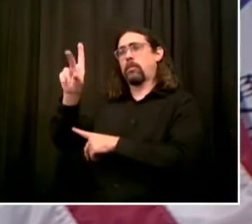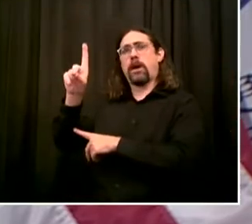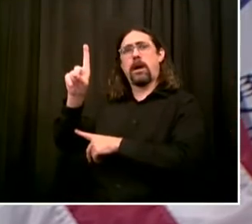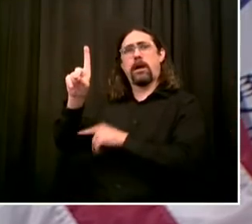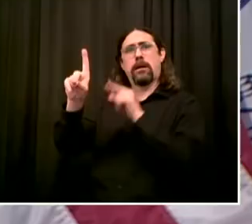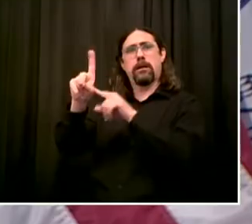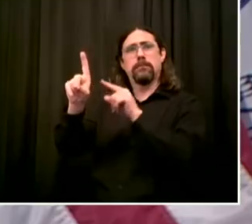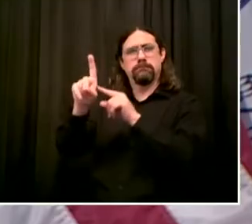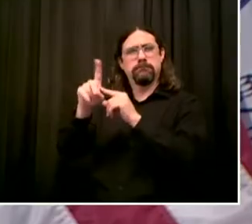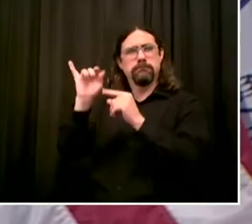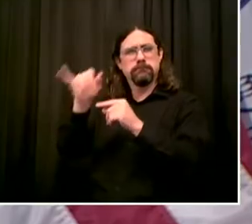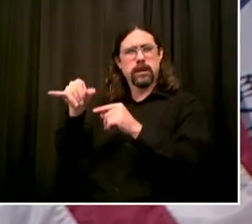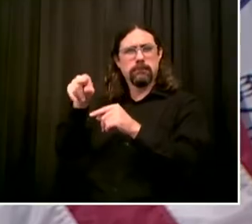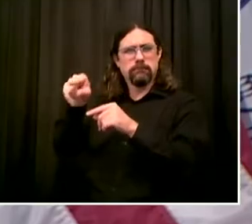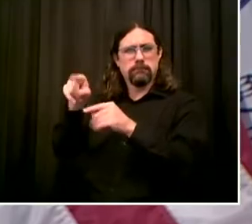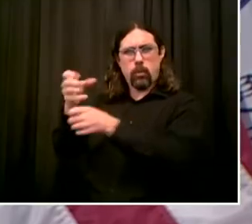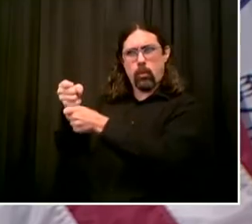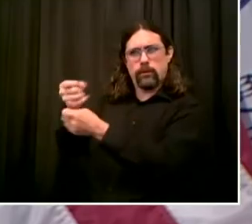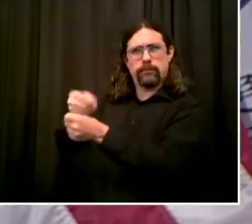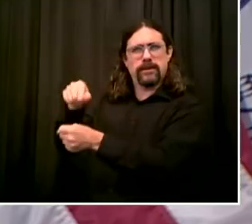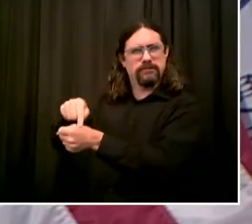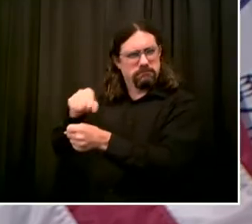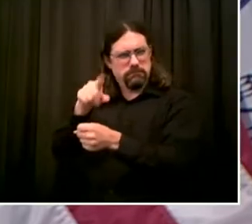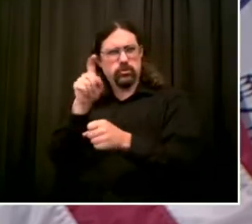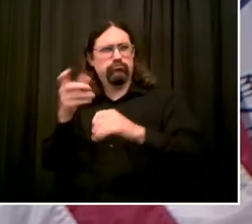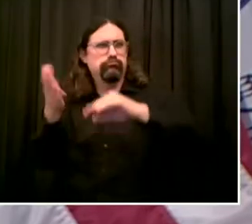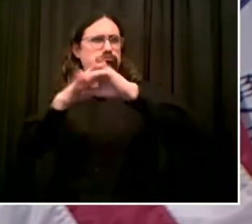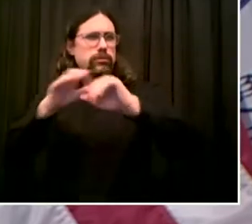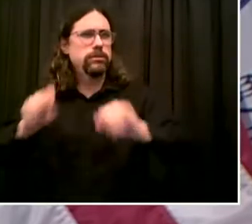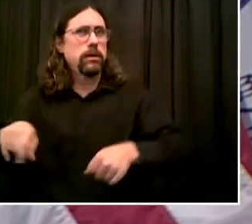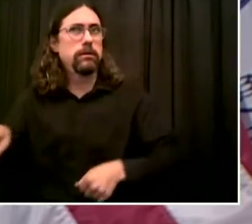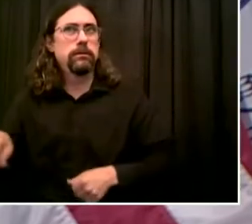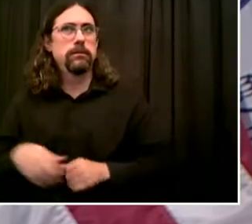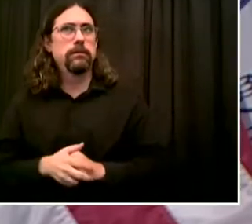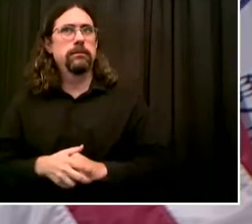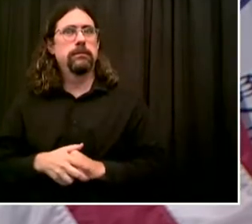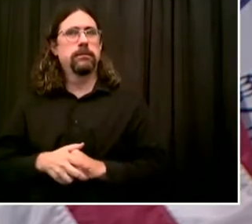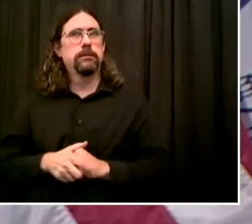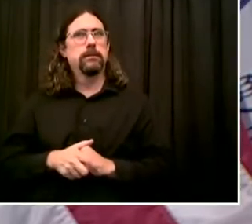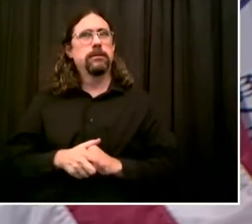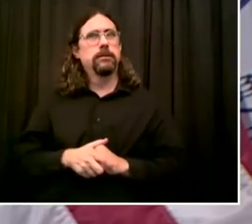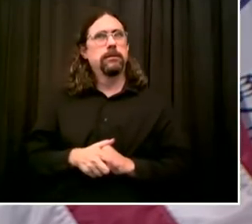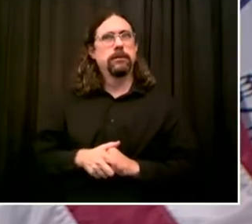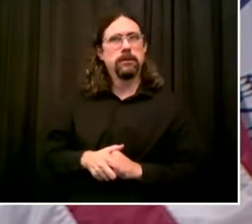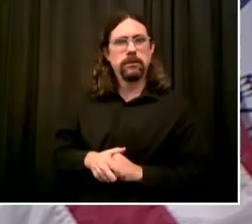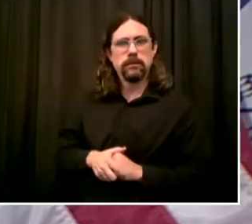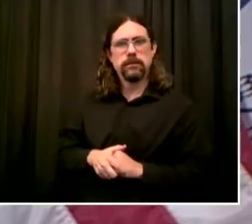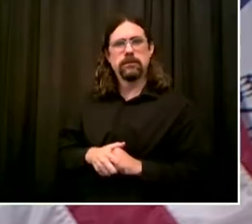DFEIFRE NTAPRPOCHA ROFM R OU LABOR COLLEAGUES, WE DO HAVE TO OLOK WNDO, IWHCIH S LAYOFFS.